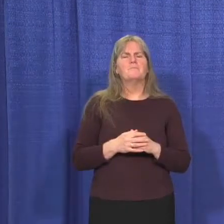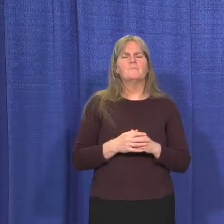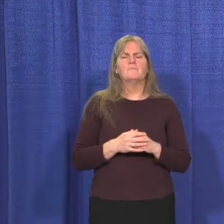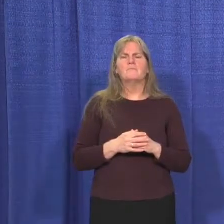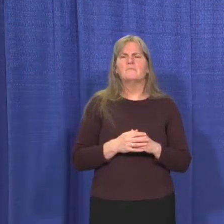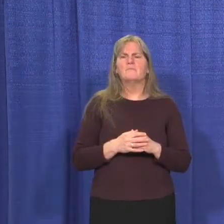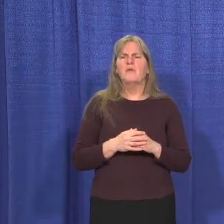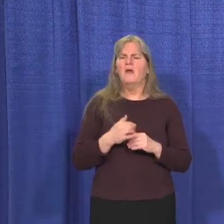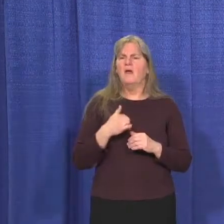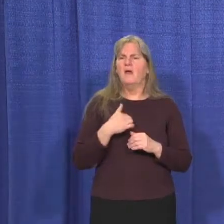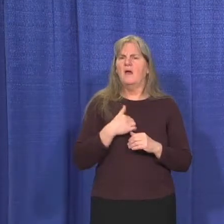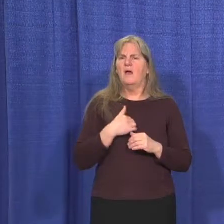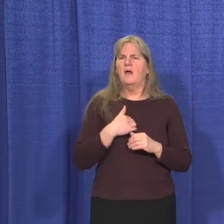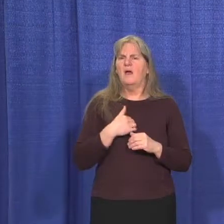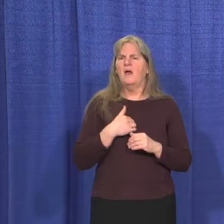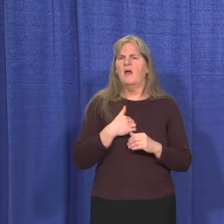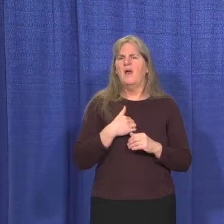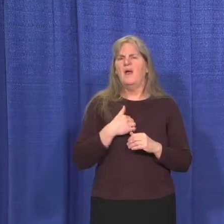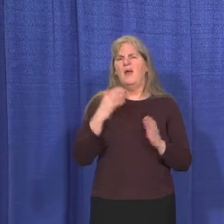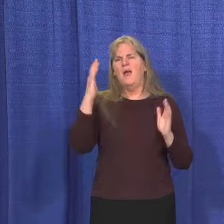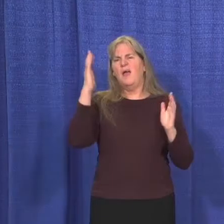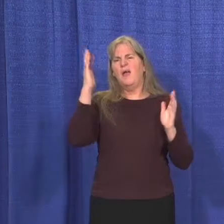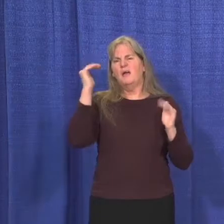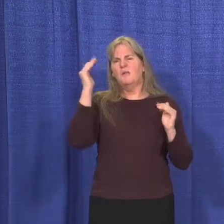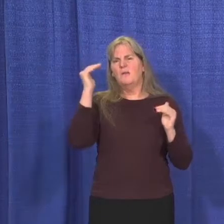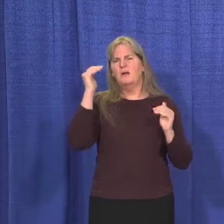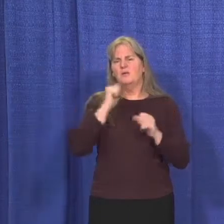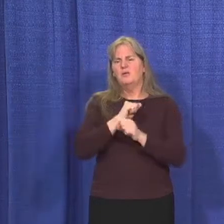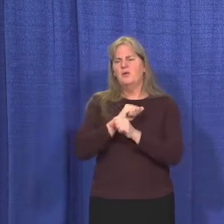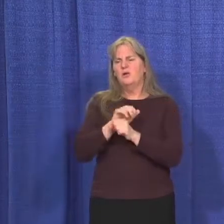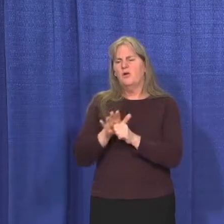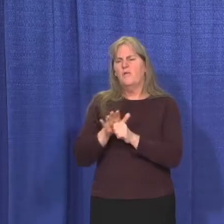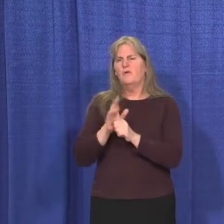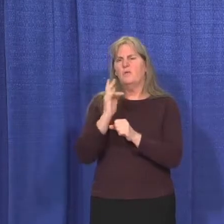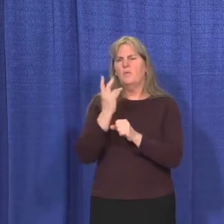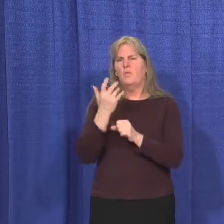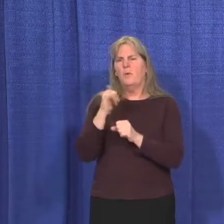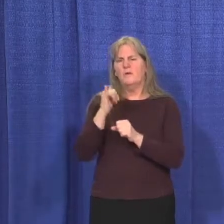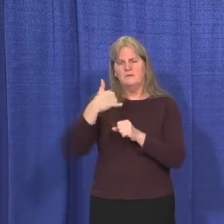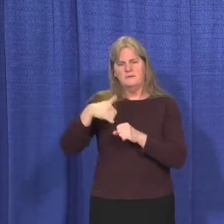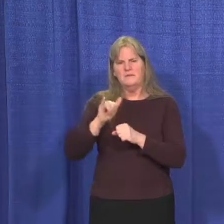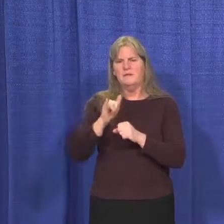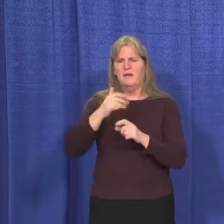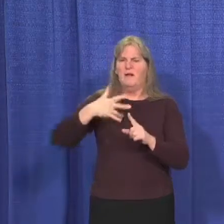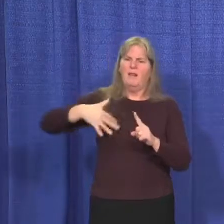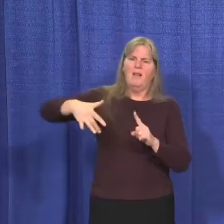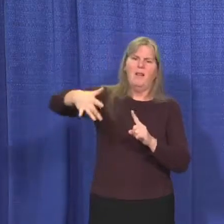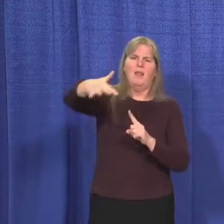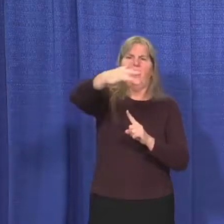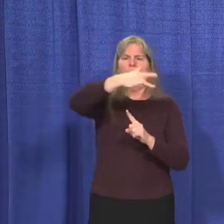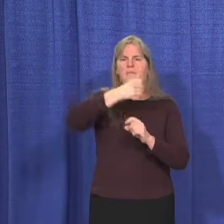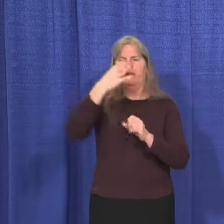have said before, I expect we will be living with COVID for years to come. I think all indications are that